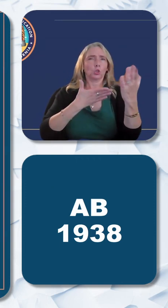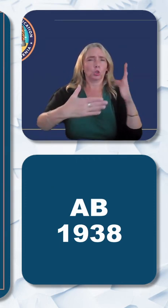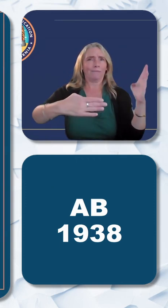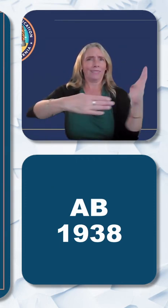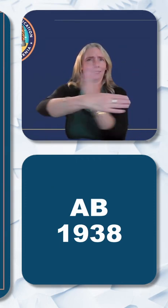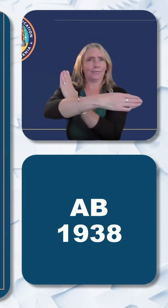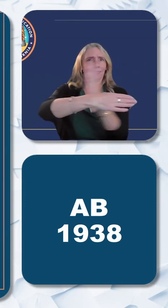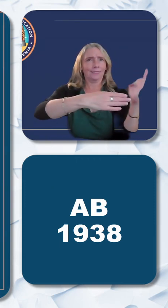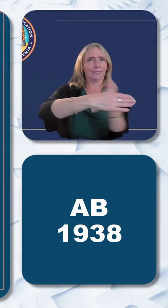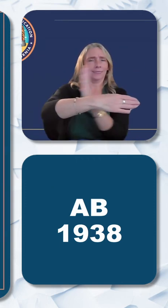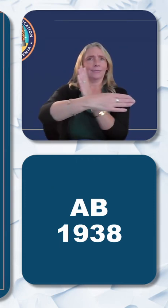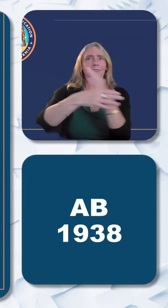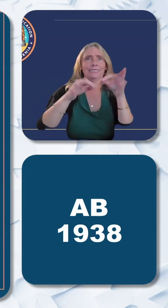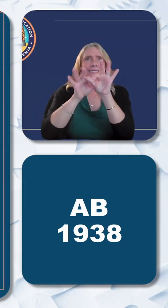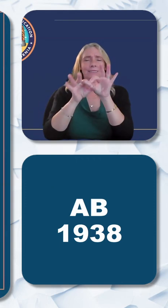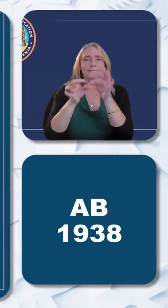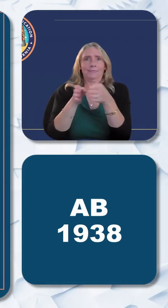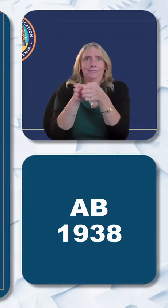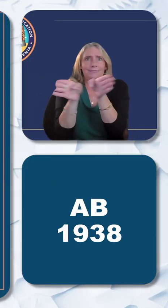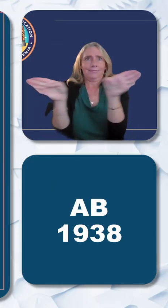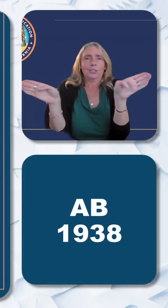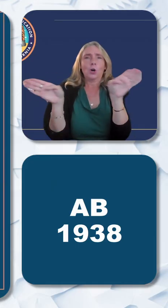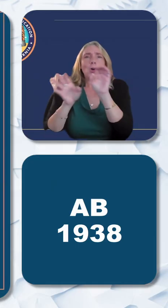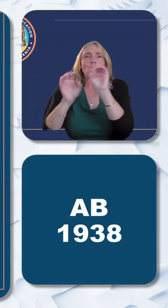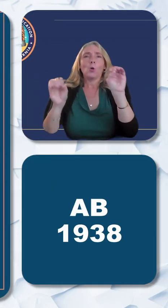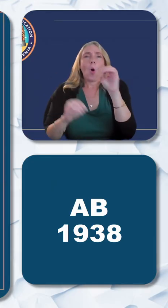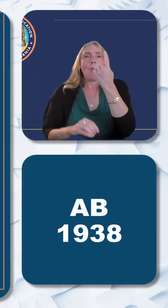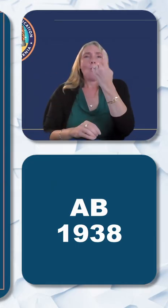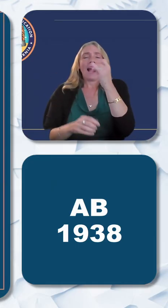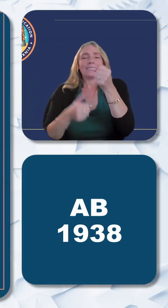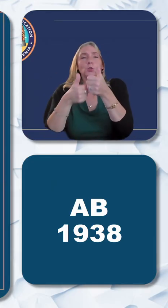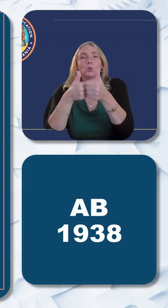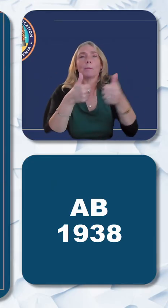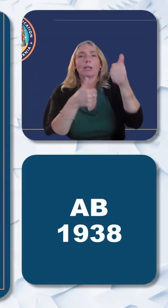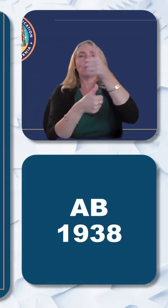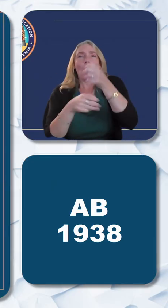another school? We have to look at the continuum of services. That is so key.